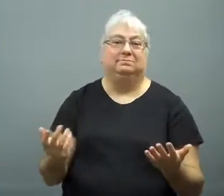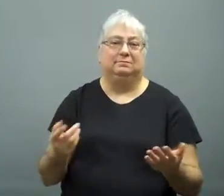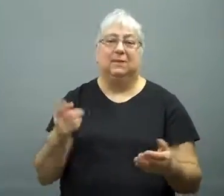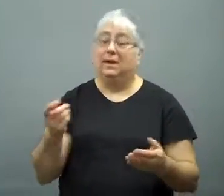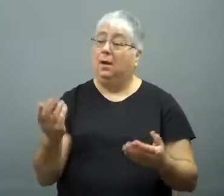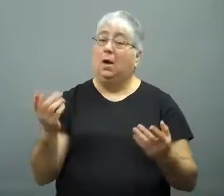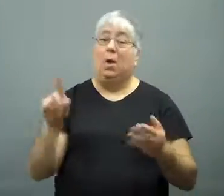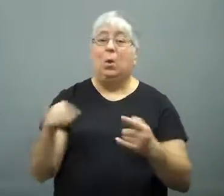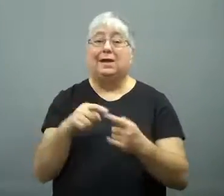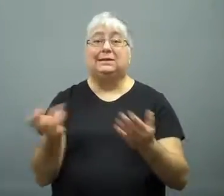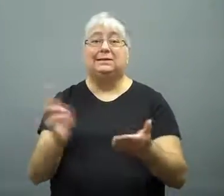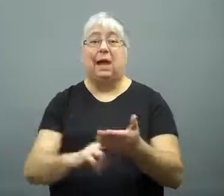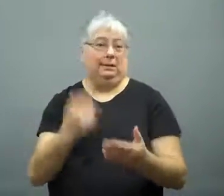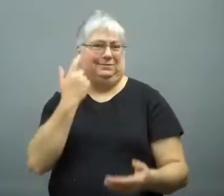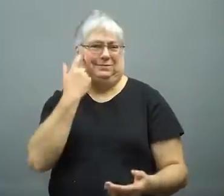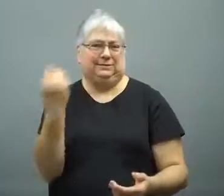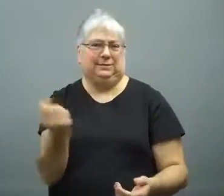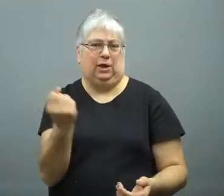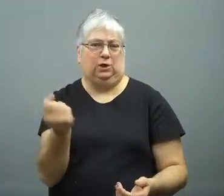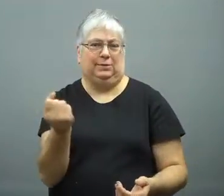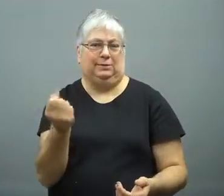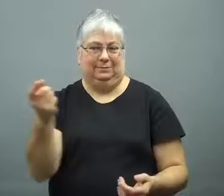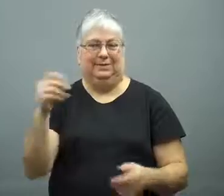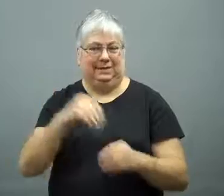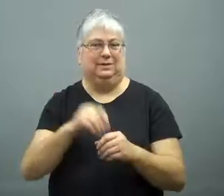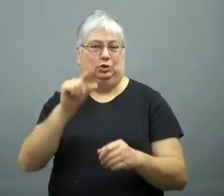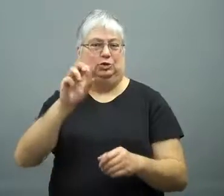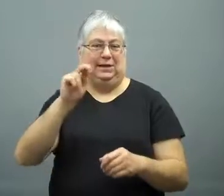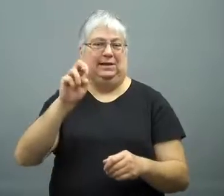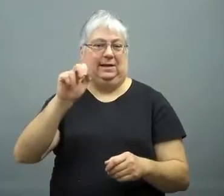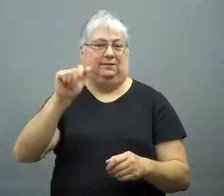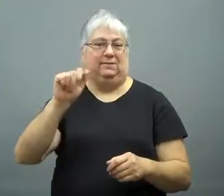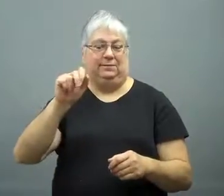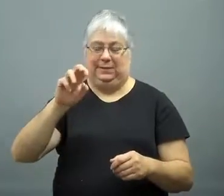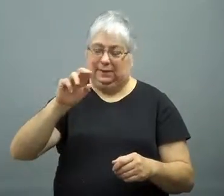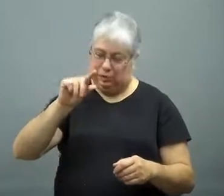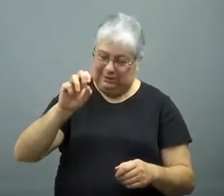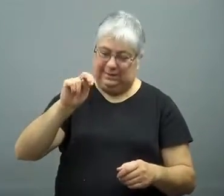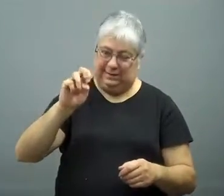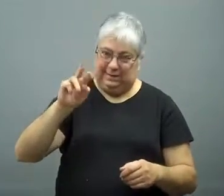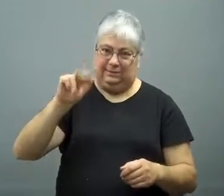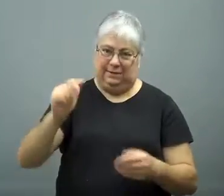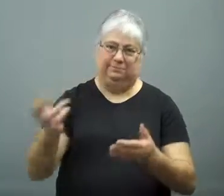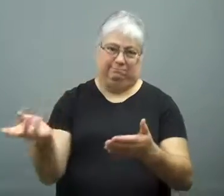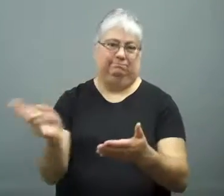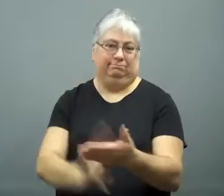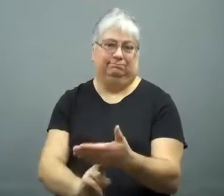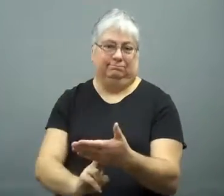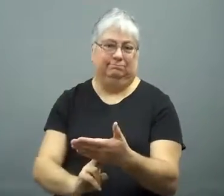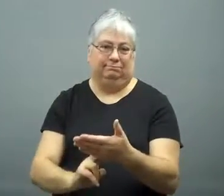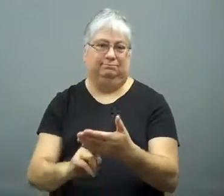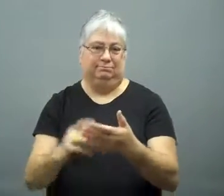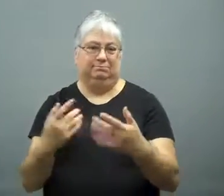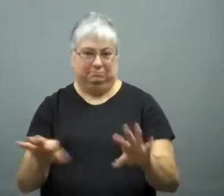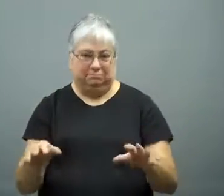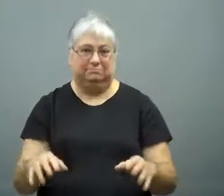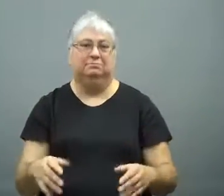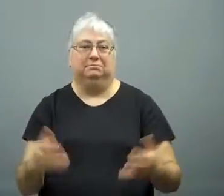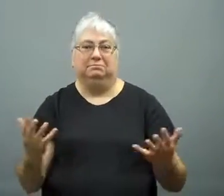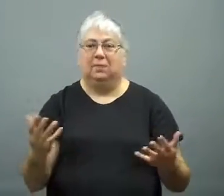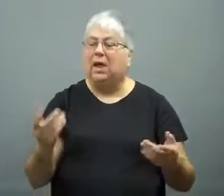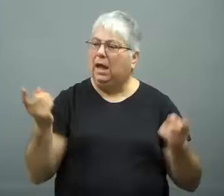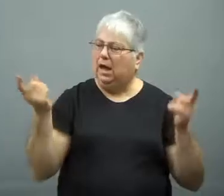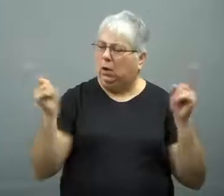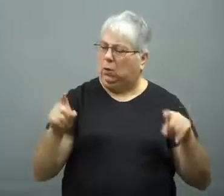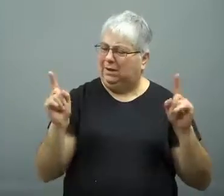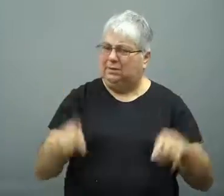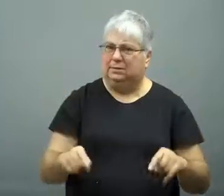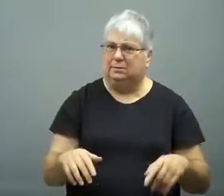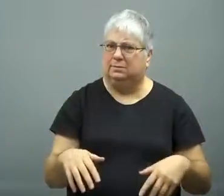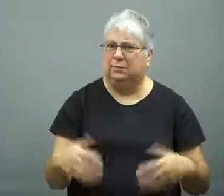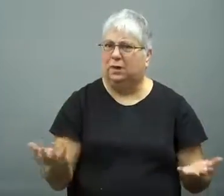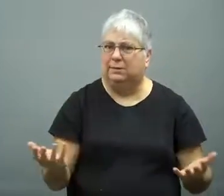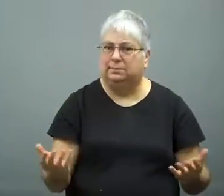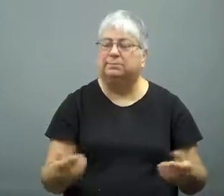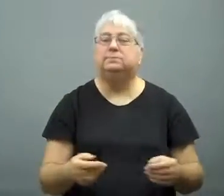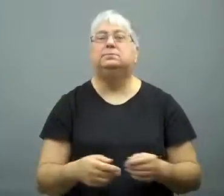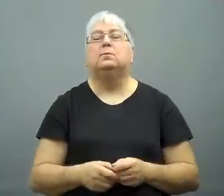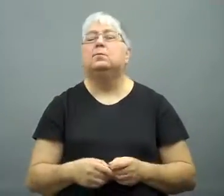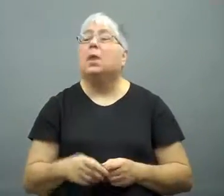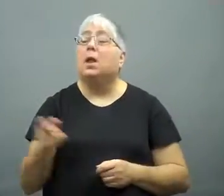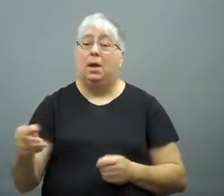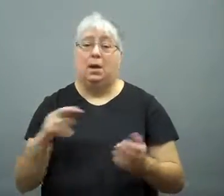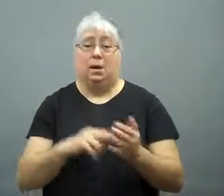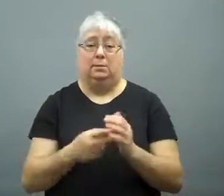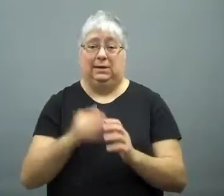This was signed in Geneva on Saturday.